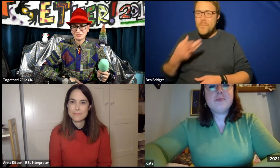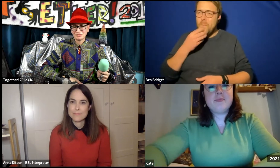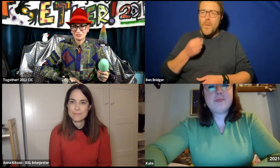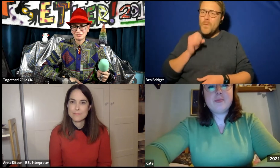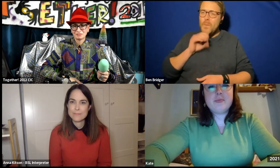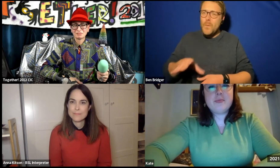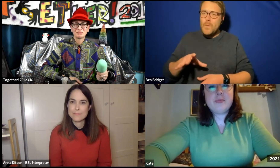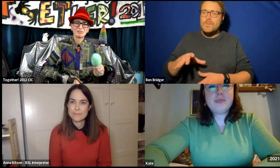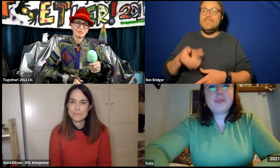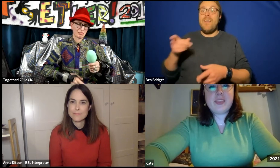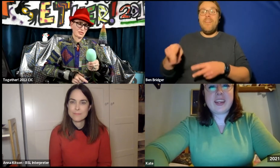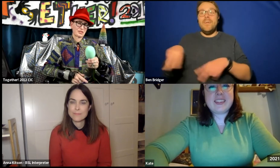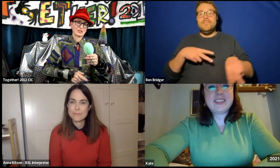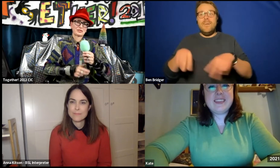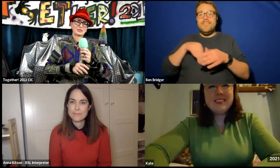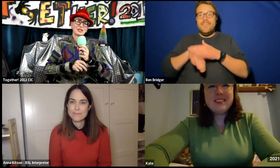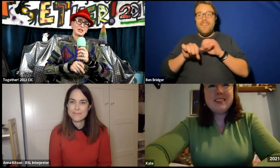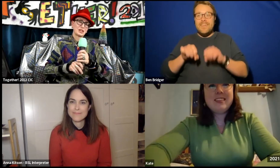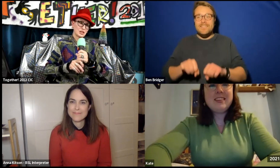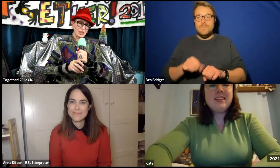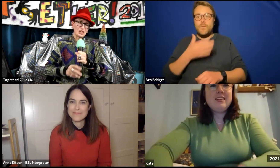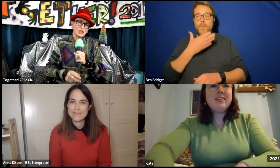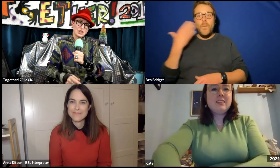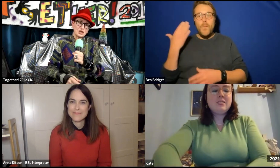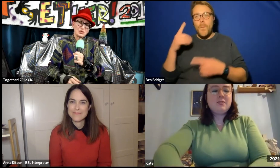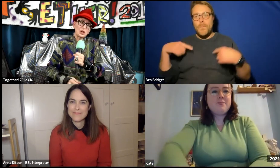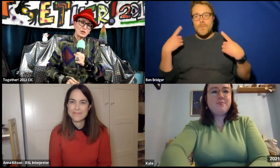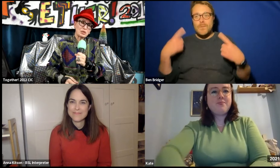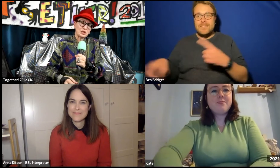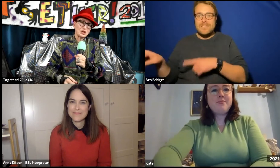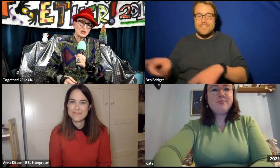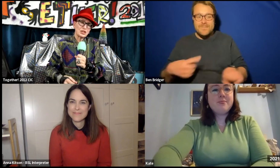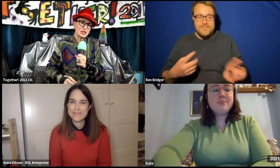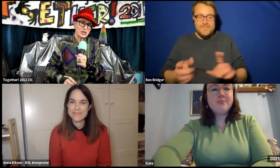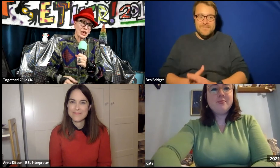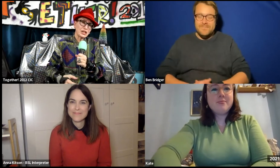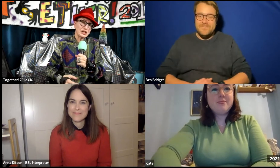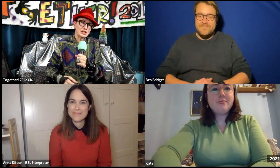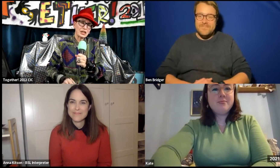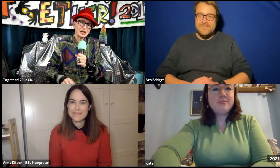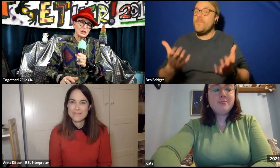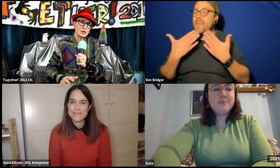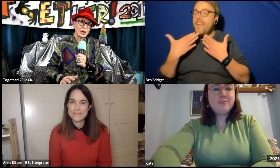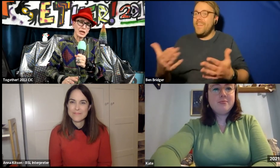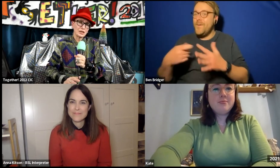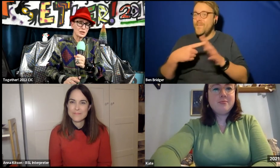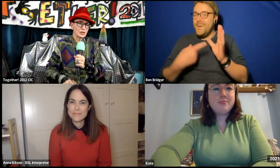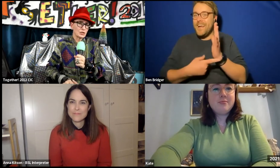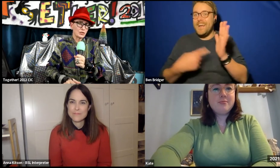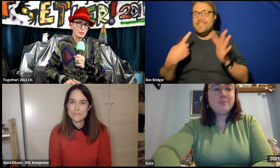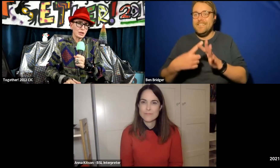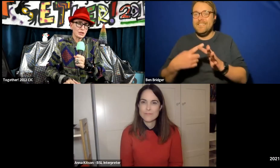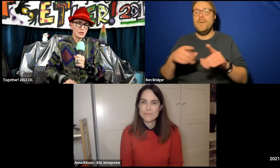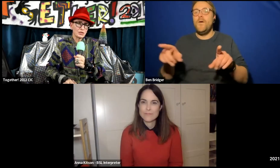Thanks. Thank you very much, very much indeed and to access our family